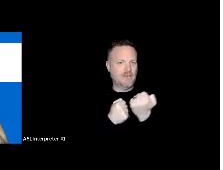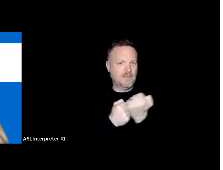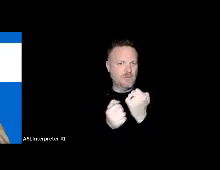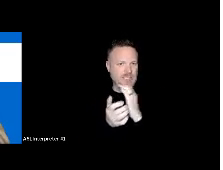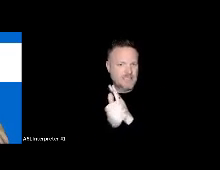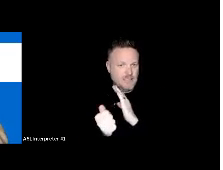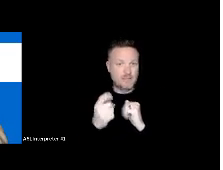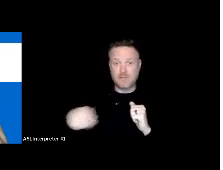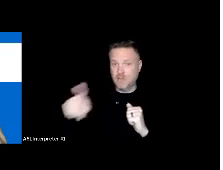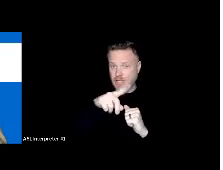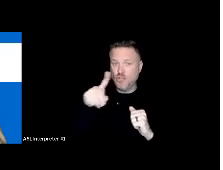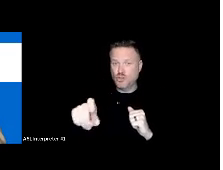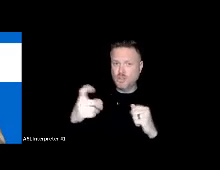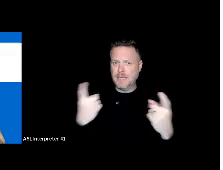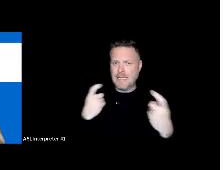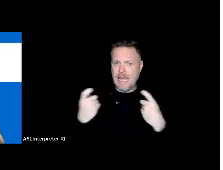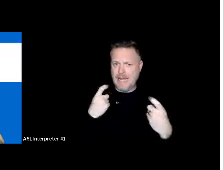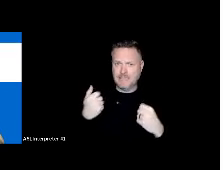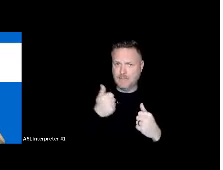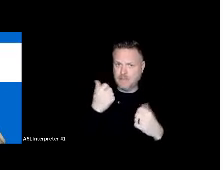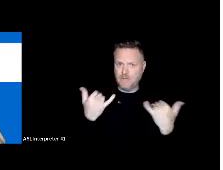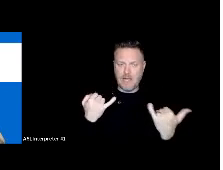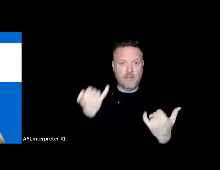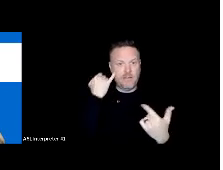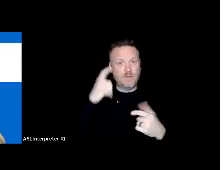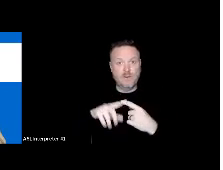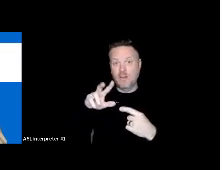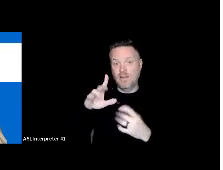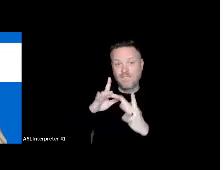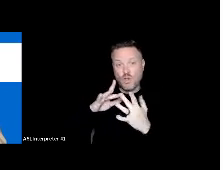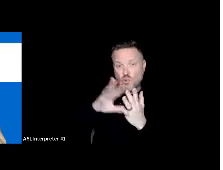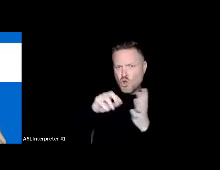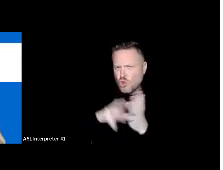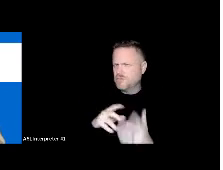be asking themselves now if they are in virtual learning, do I understand what I just learned?